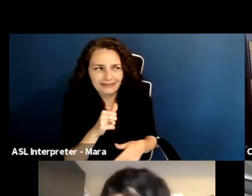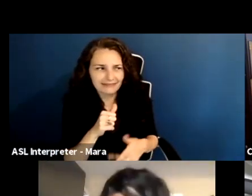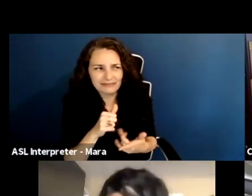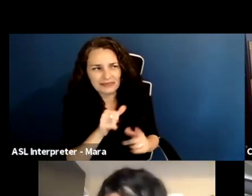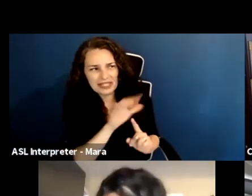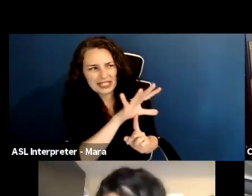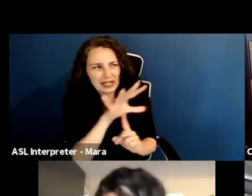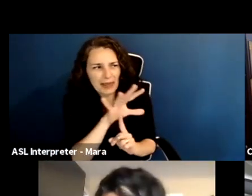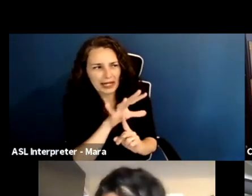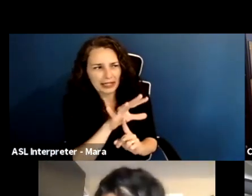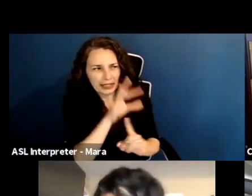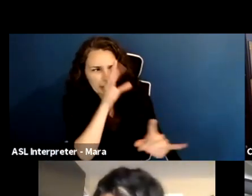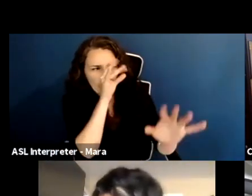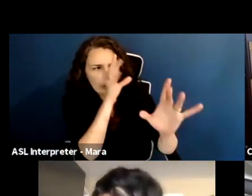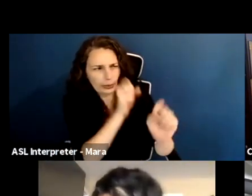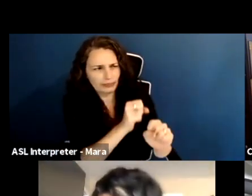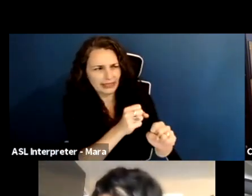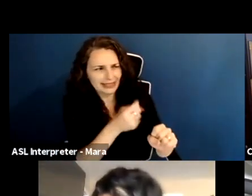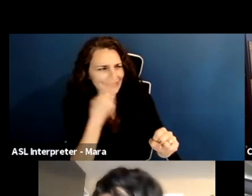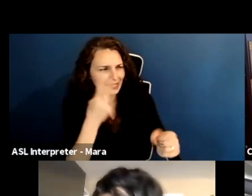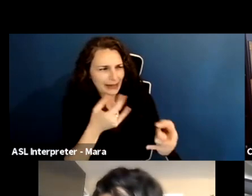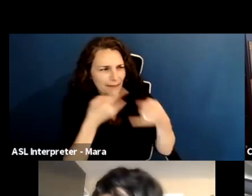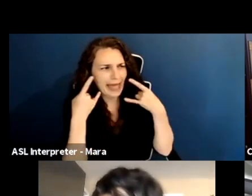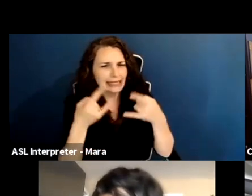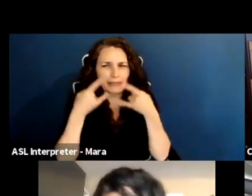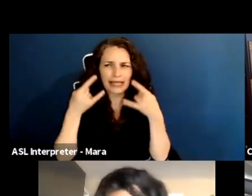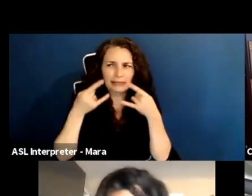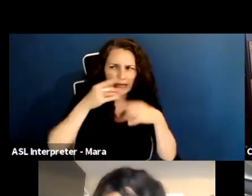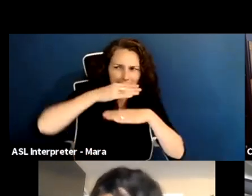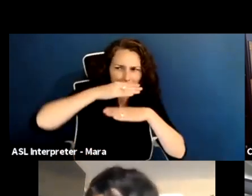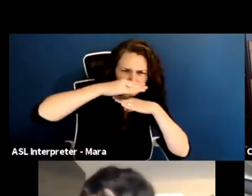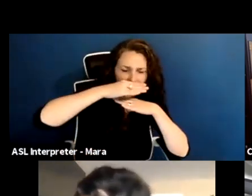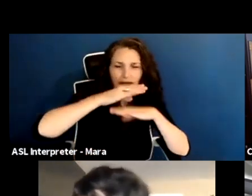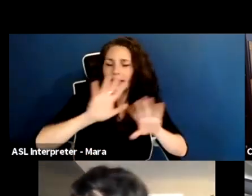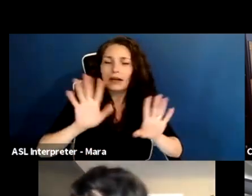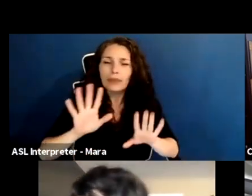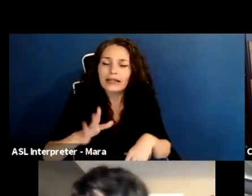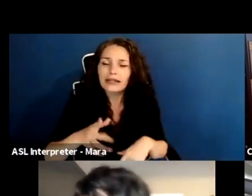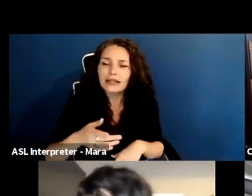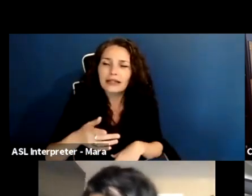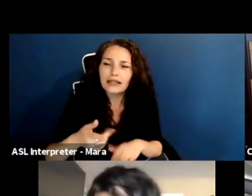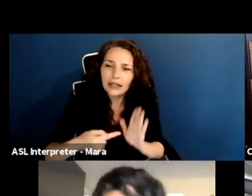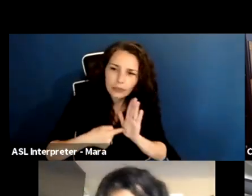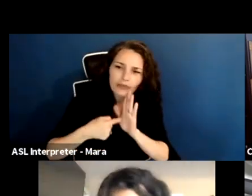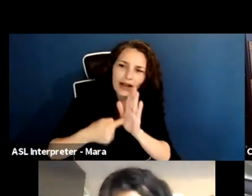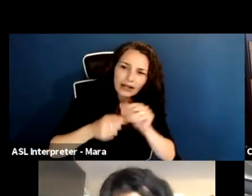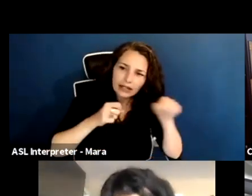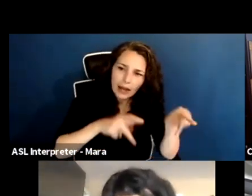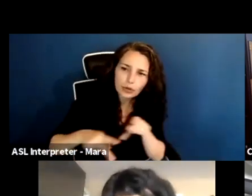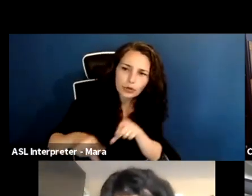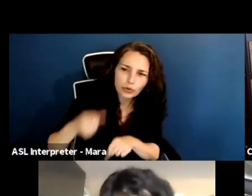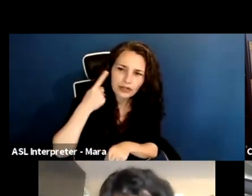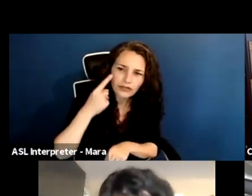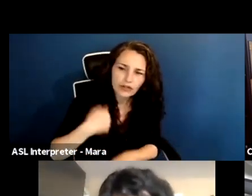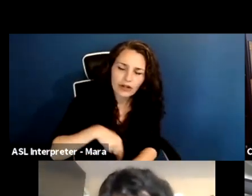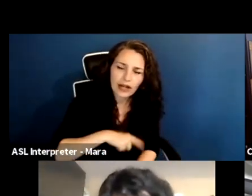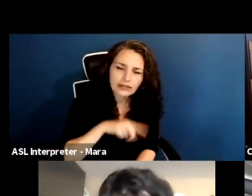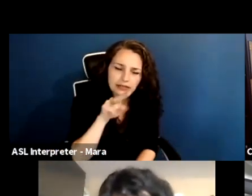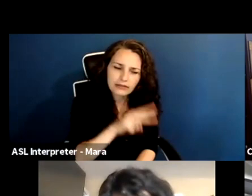But what it did give us was this opportunity to see like really the true power of these women